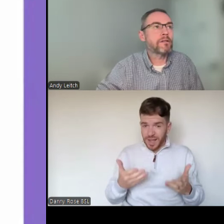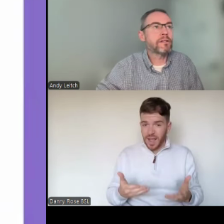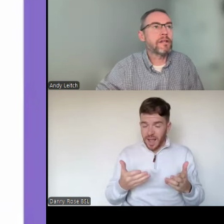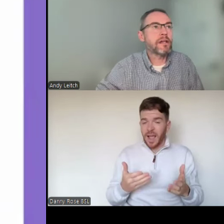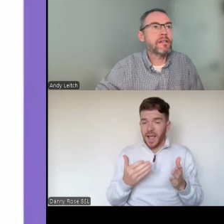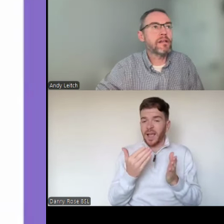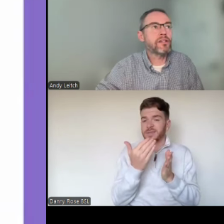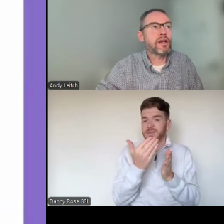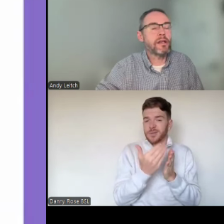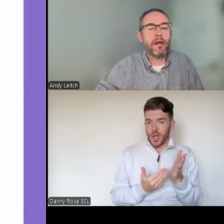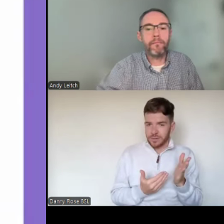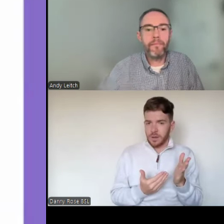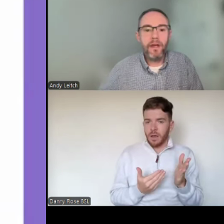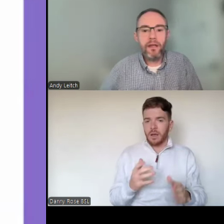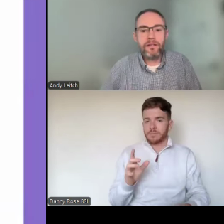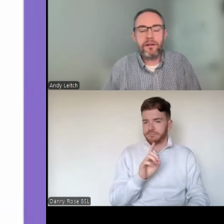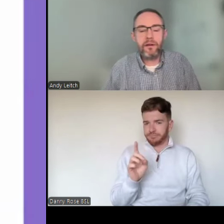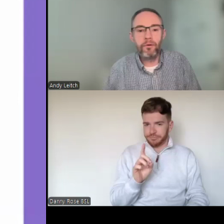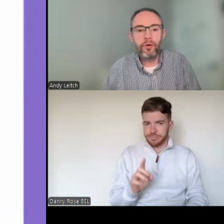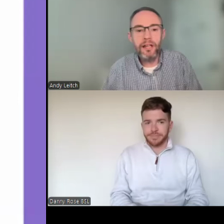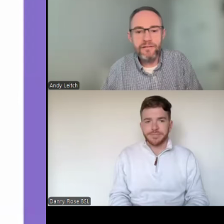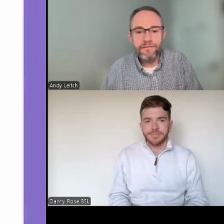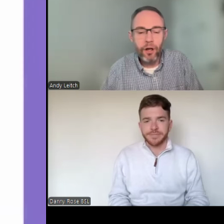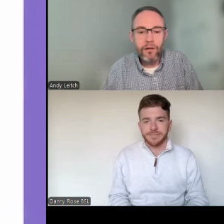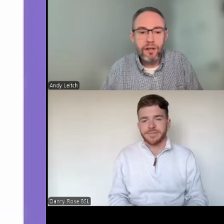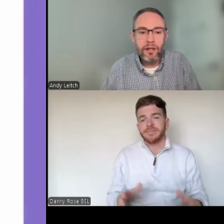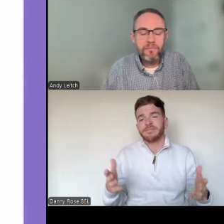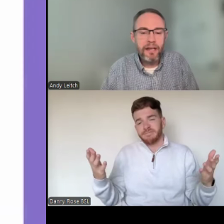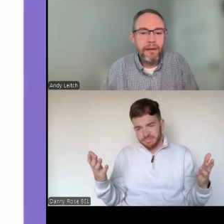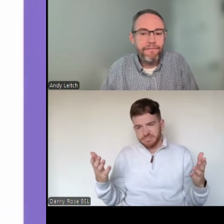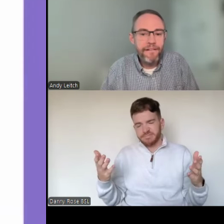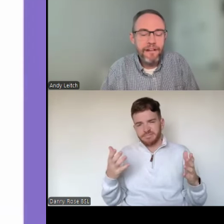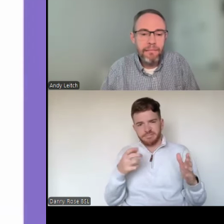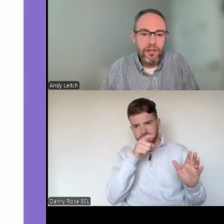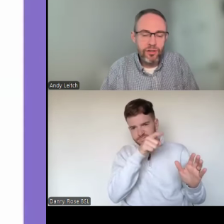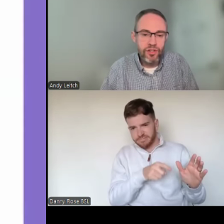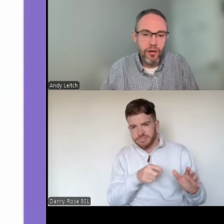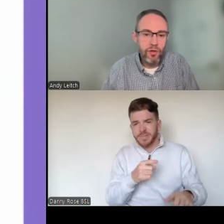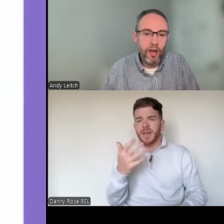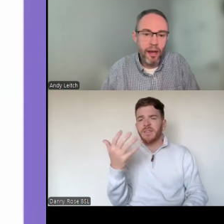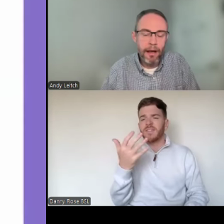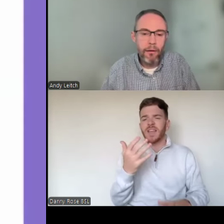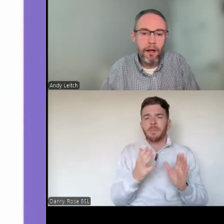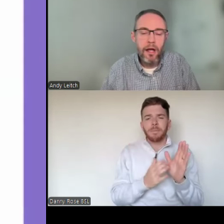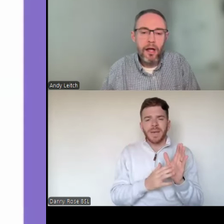Today's agenda is broadly as follows. I'm going to spend about 15 minutes or so talking about